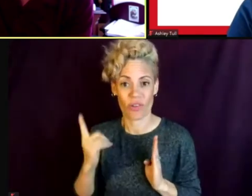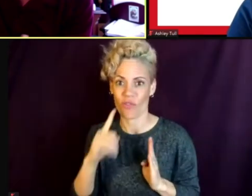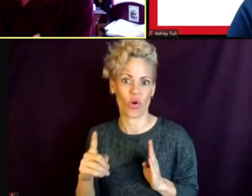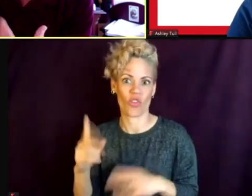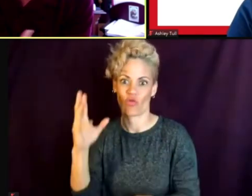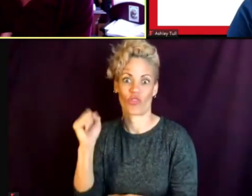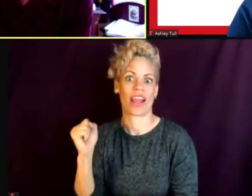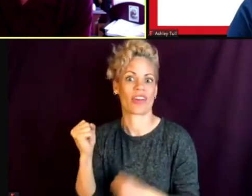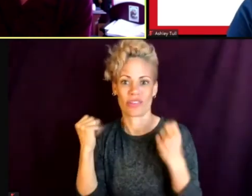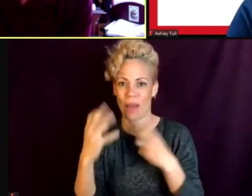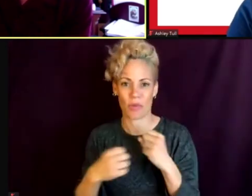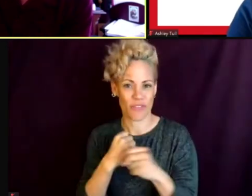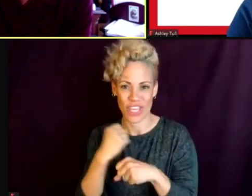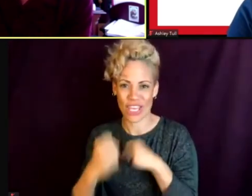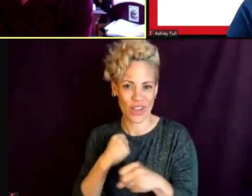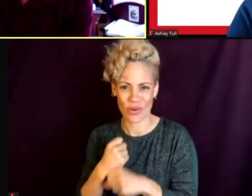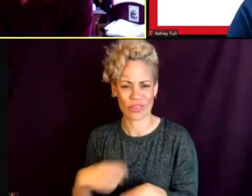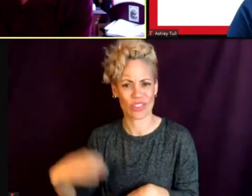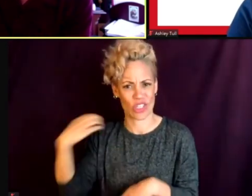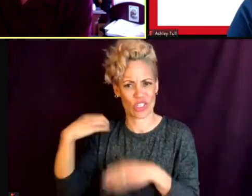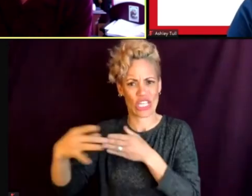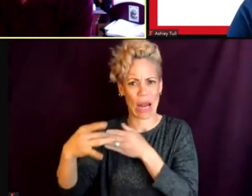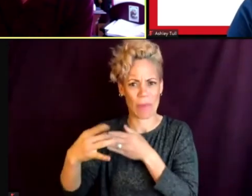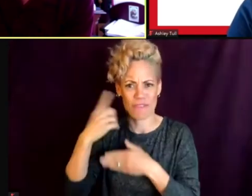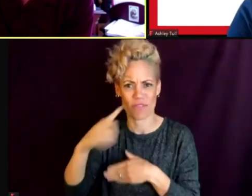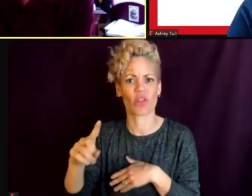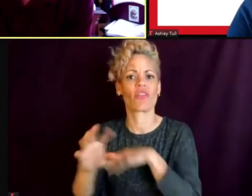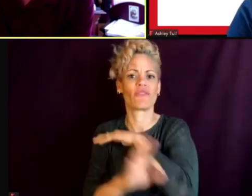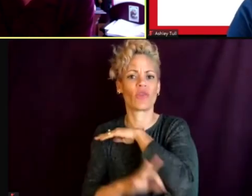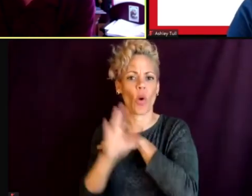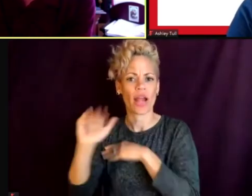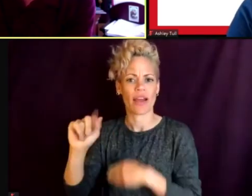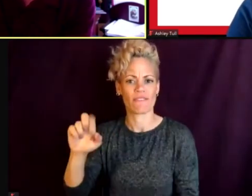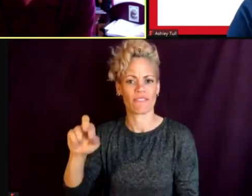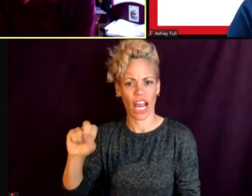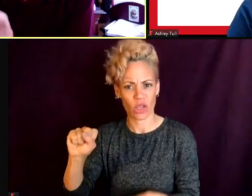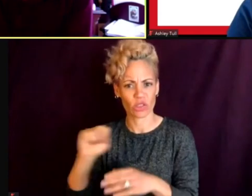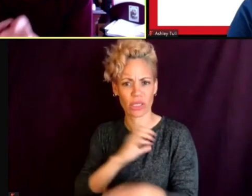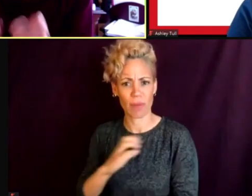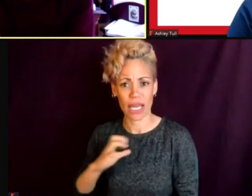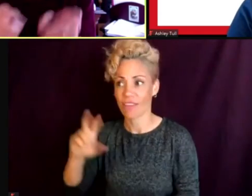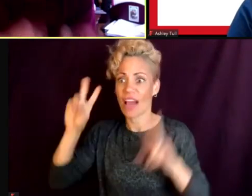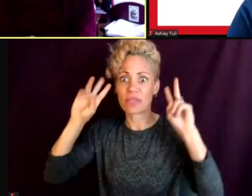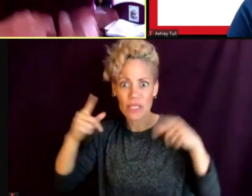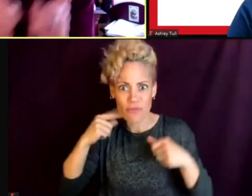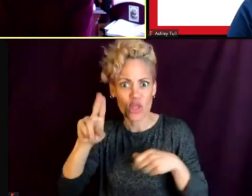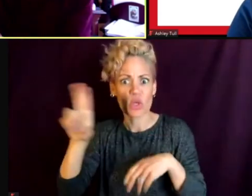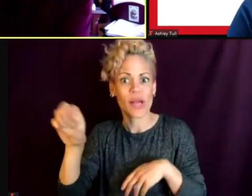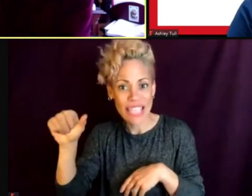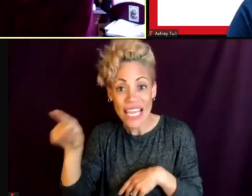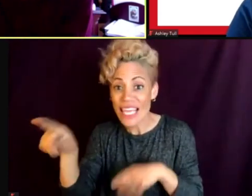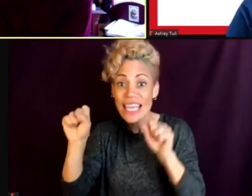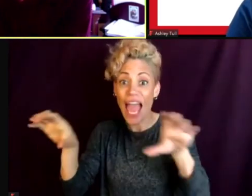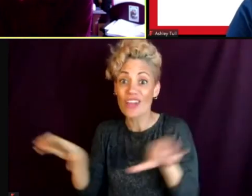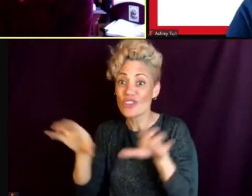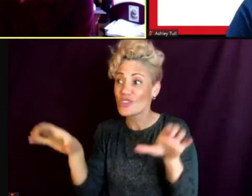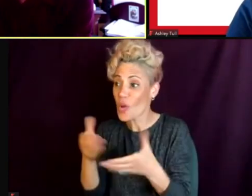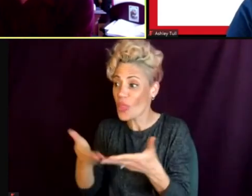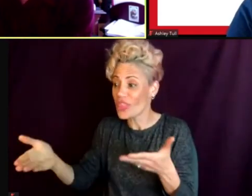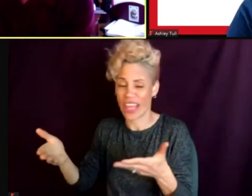Chairman of the Foreign Affairs Committee, Vice President of the United States. He can do things better than a lot of other people.